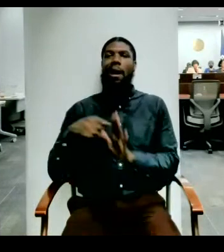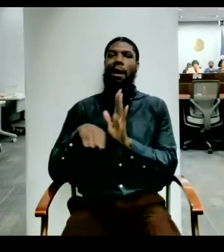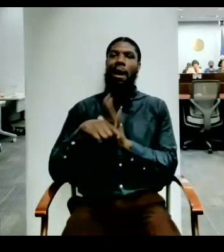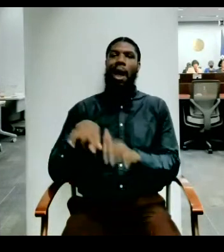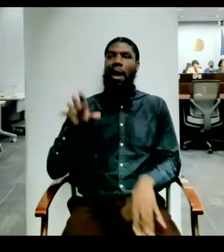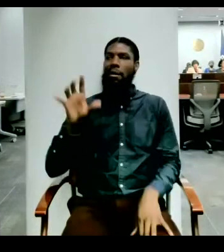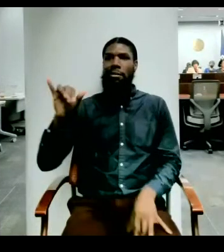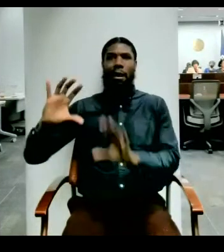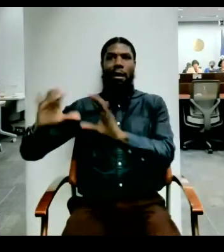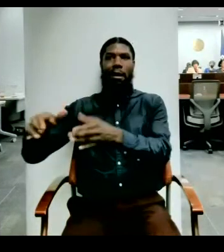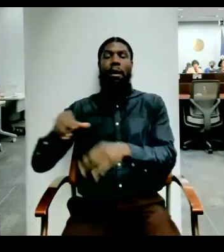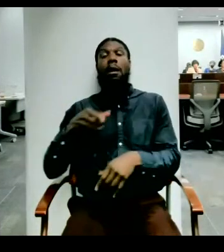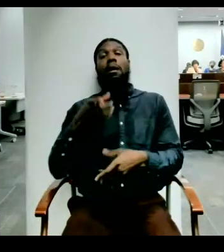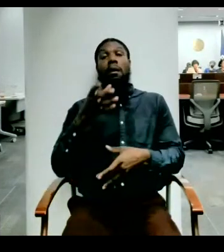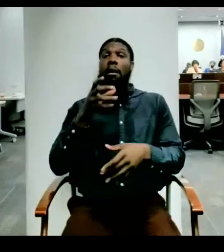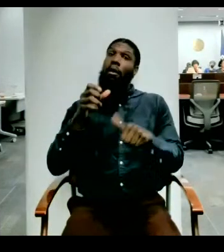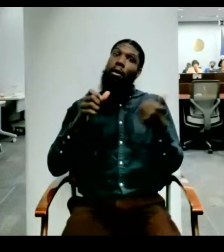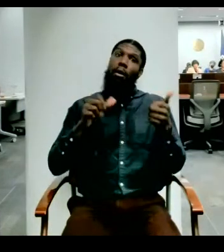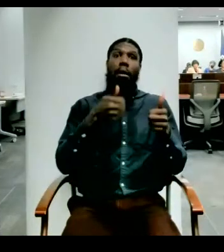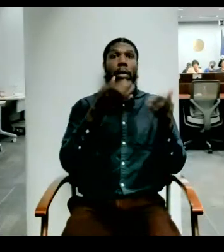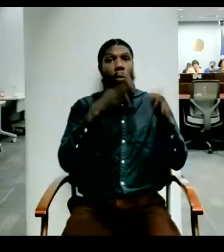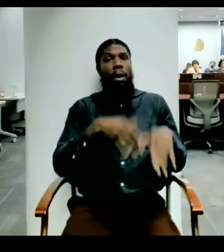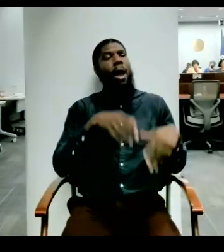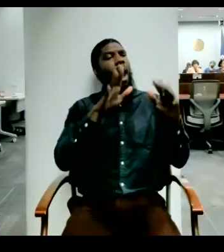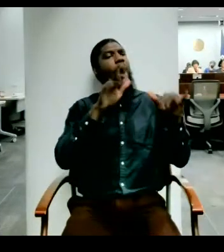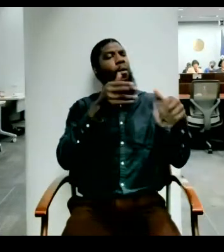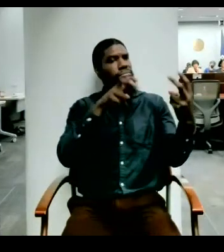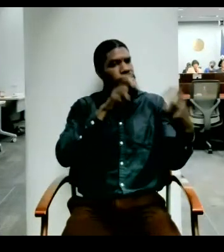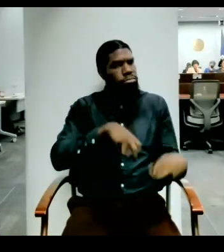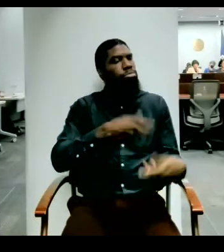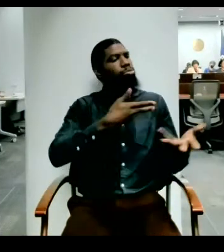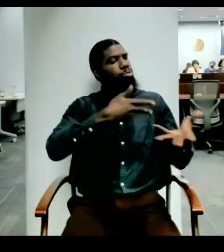Hey listen, let me sit down and work with you, let me figure out what's going on, you have ground to